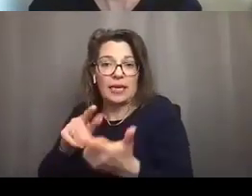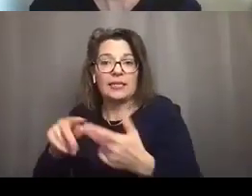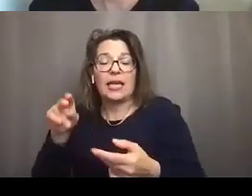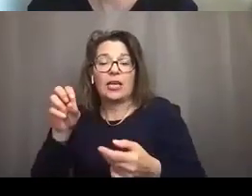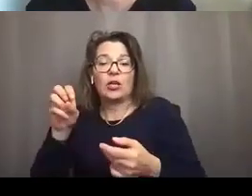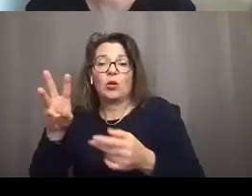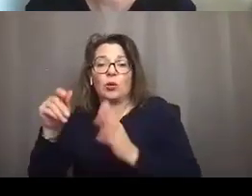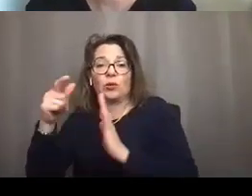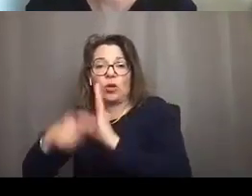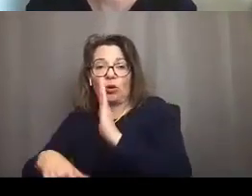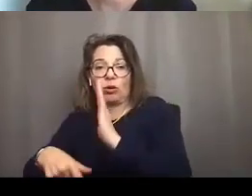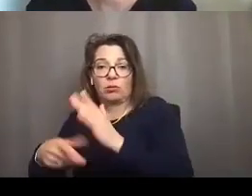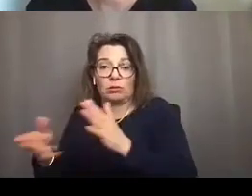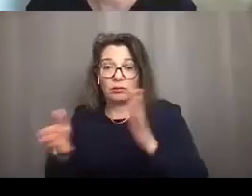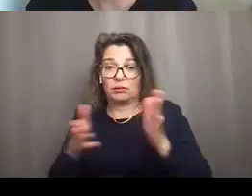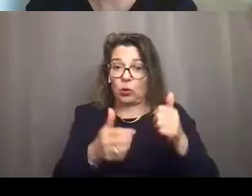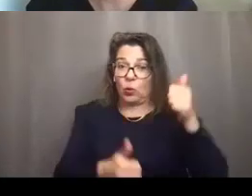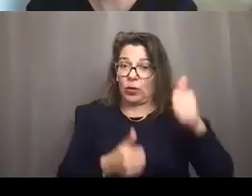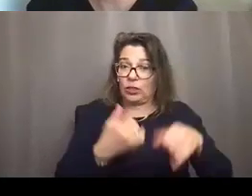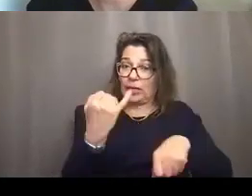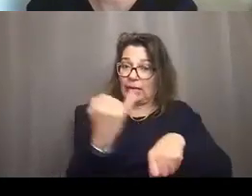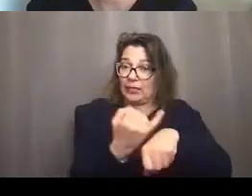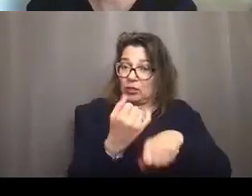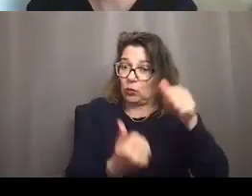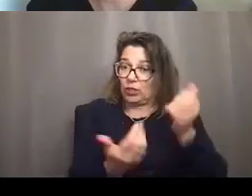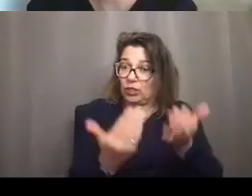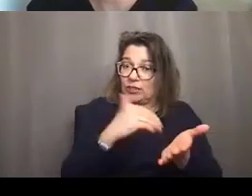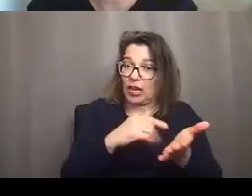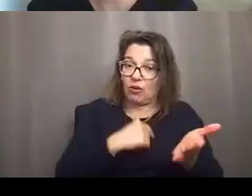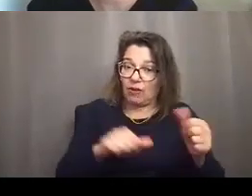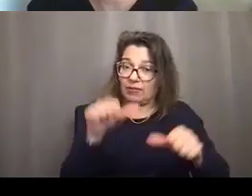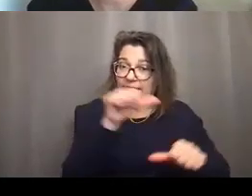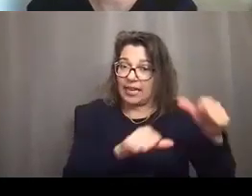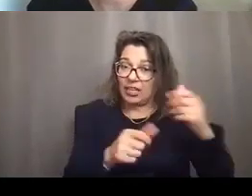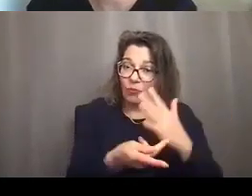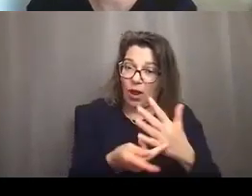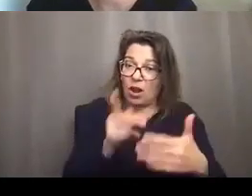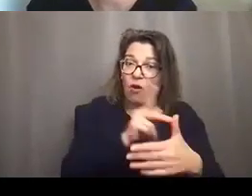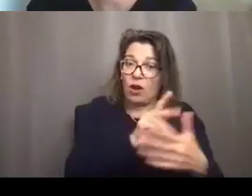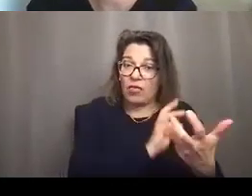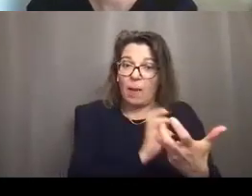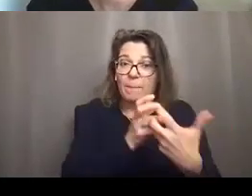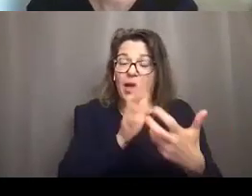To easily find out which Institutes and Centers have scientific priorities that align with your research ideas,